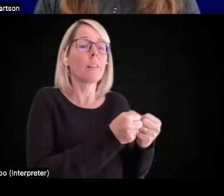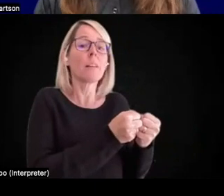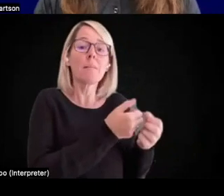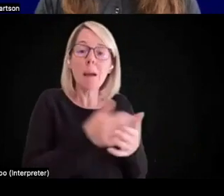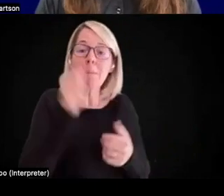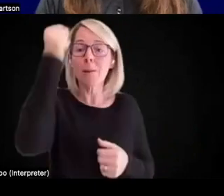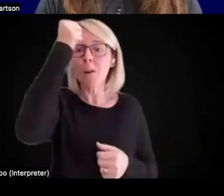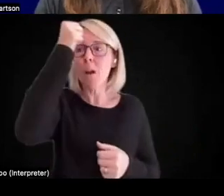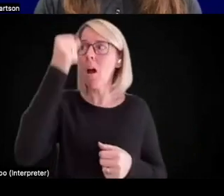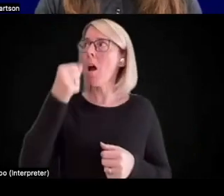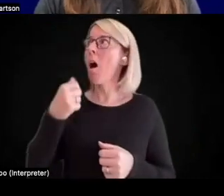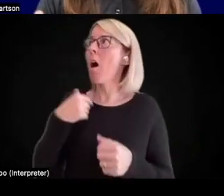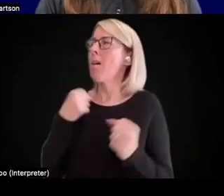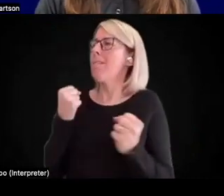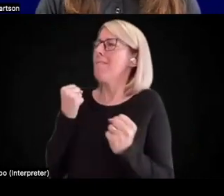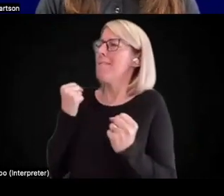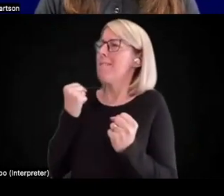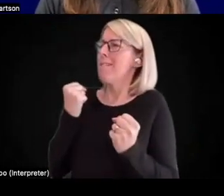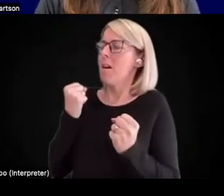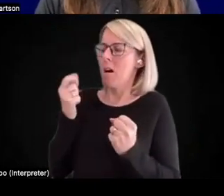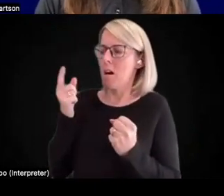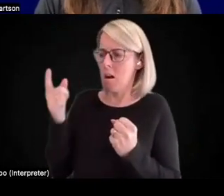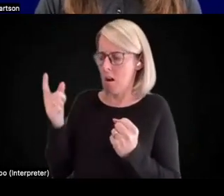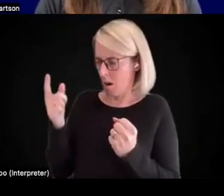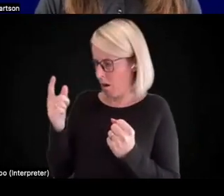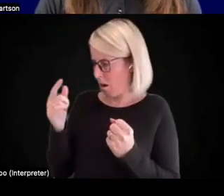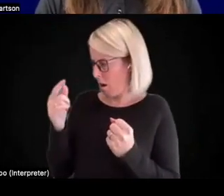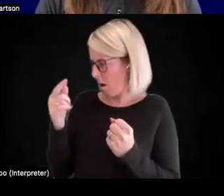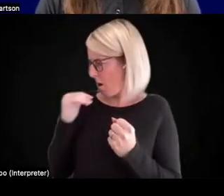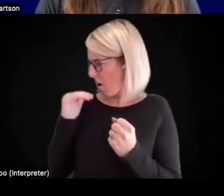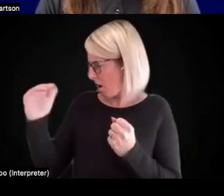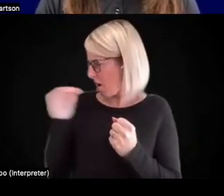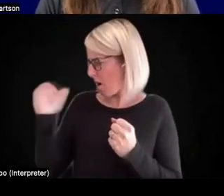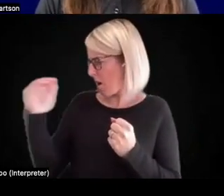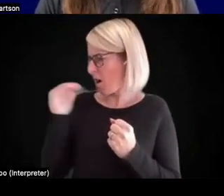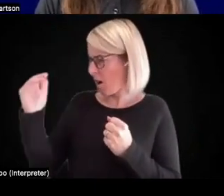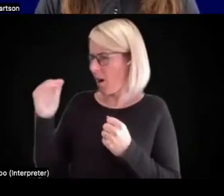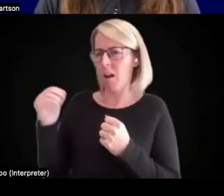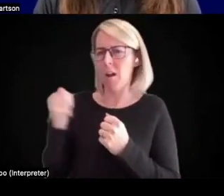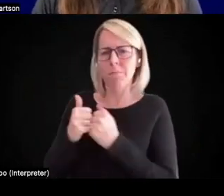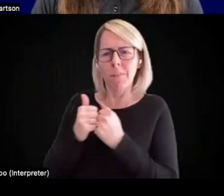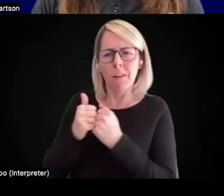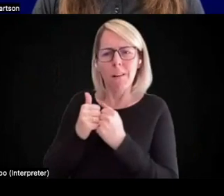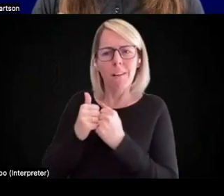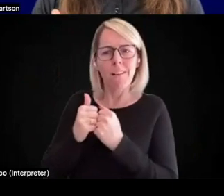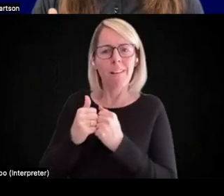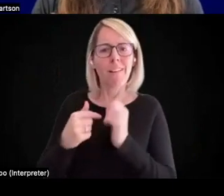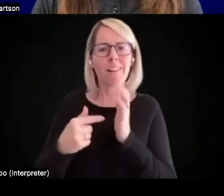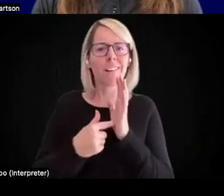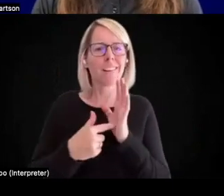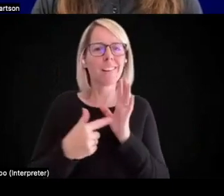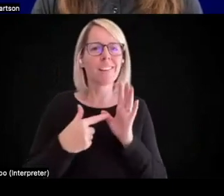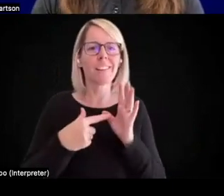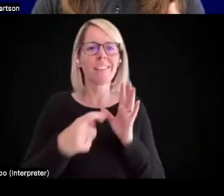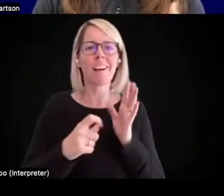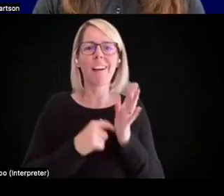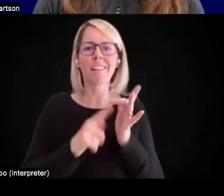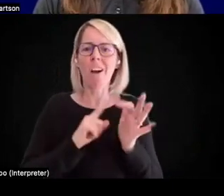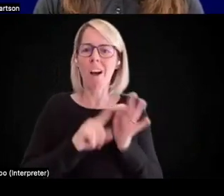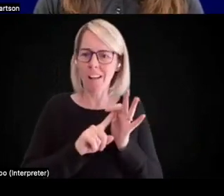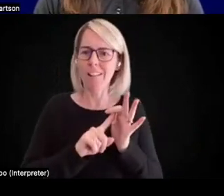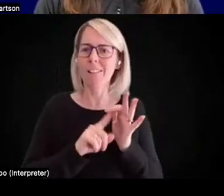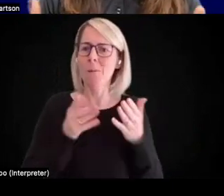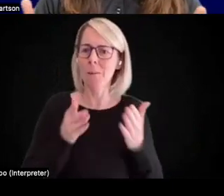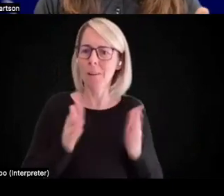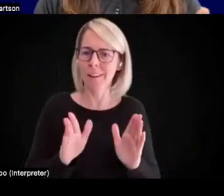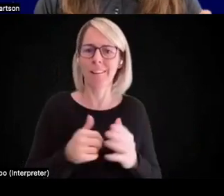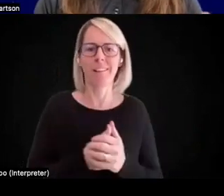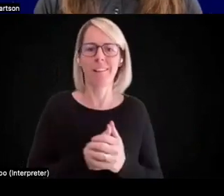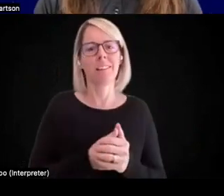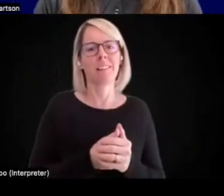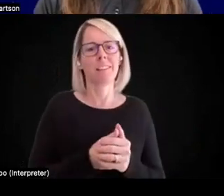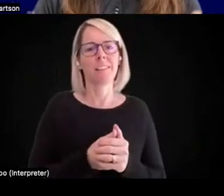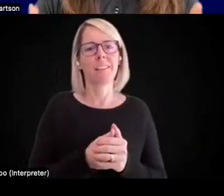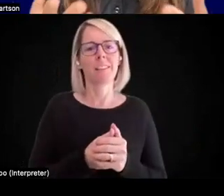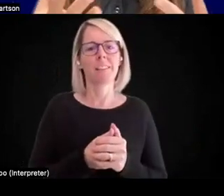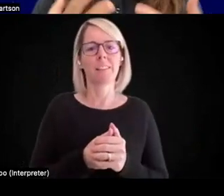noticed my crying because you are noticing that in a tactile way". Then the carer could then pick